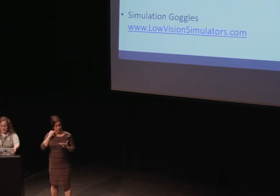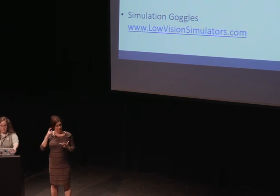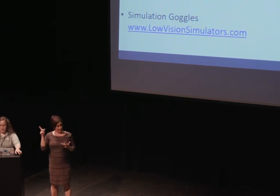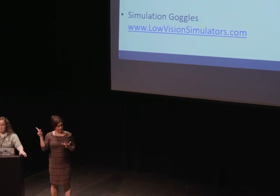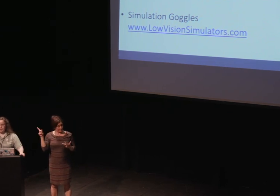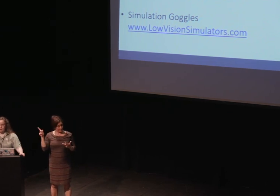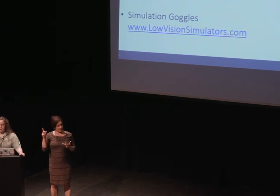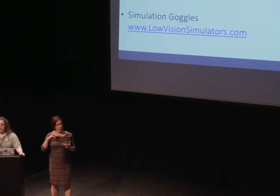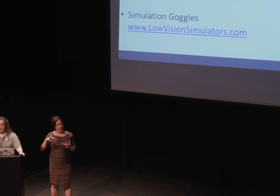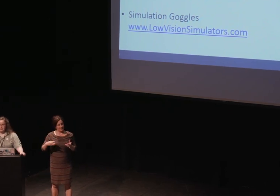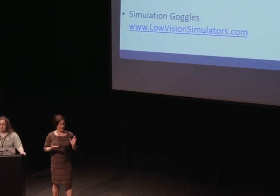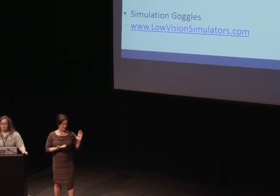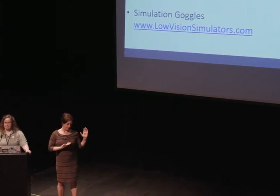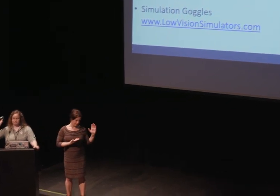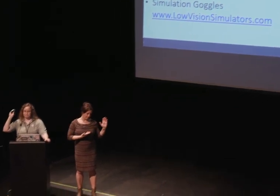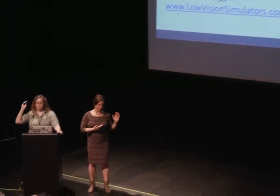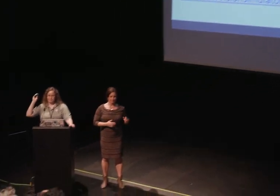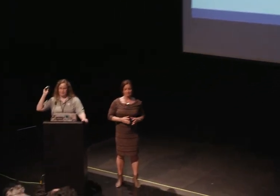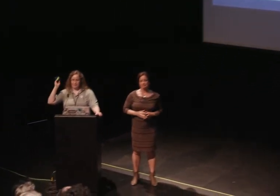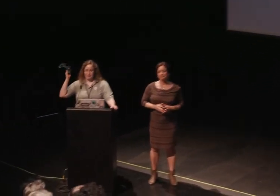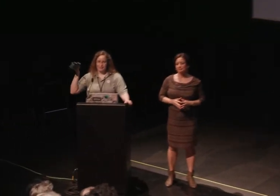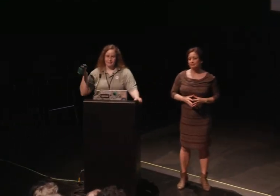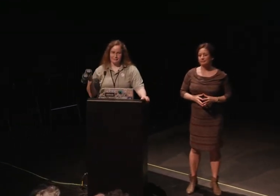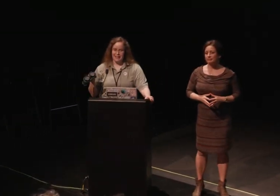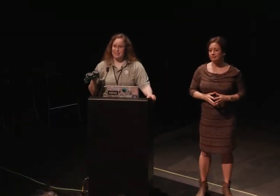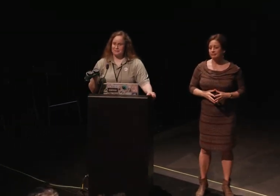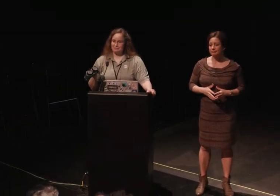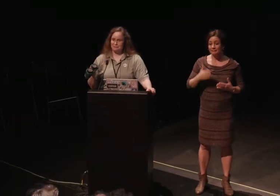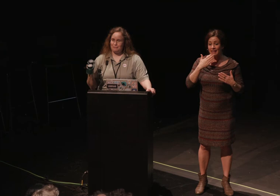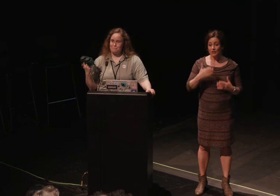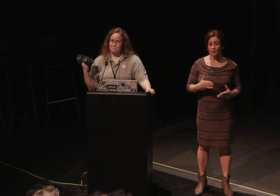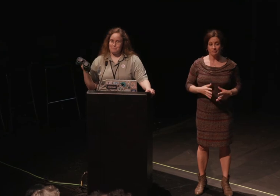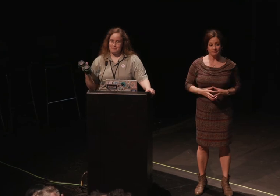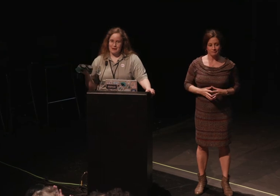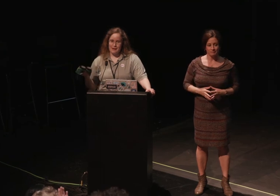this is the website where you can get them. Thank you